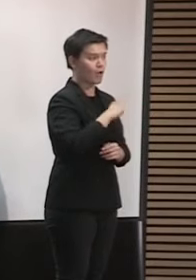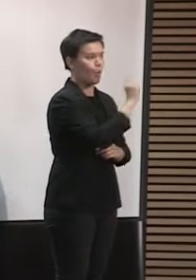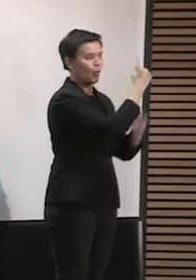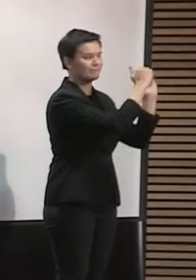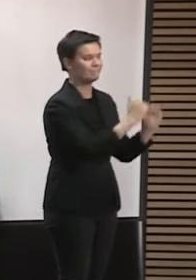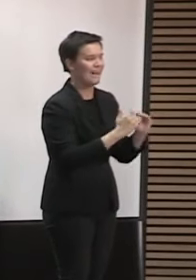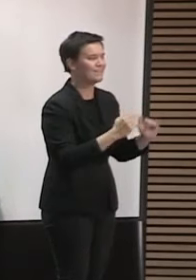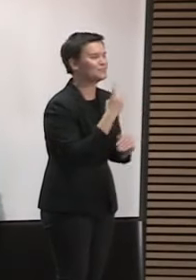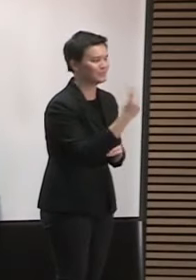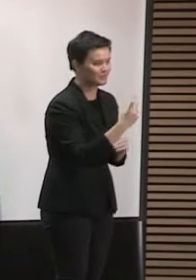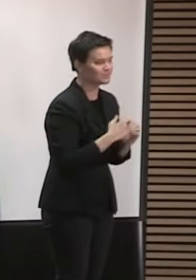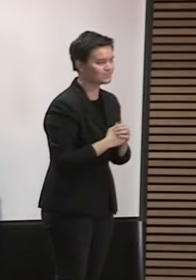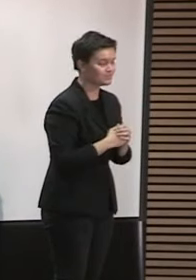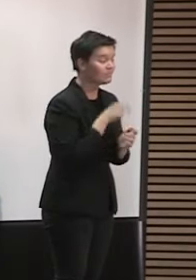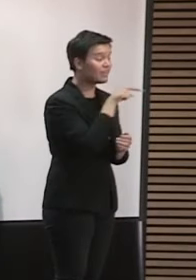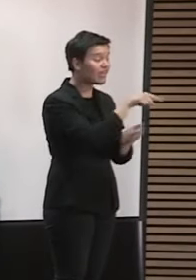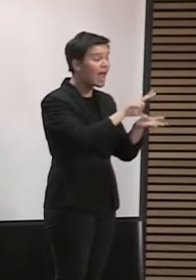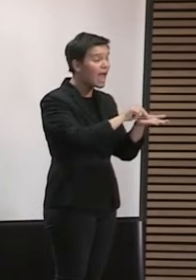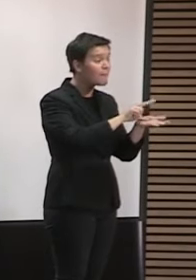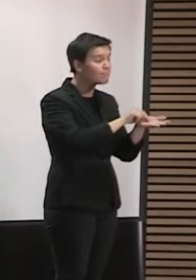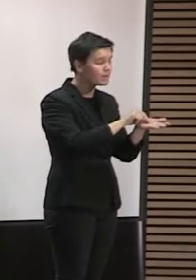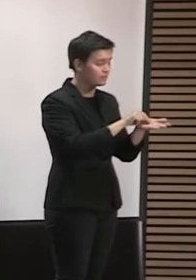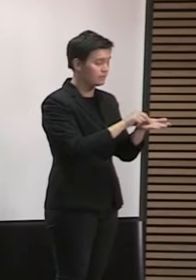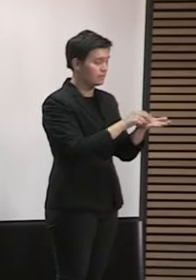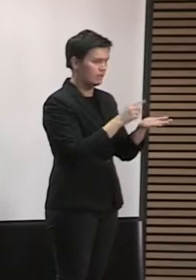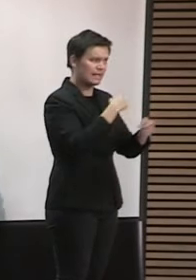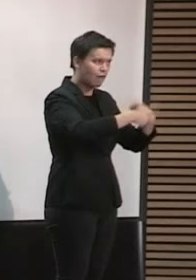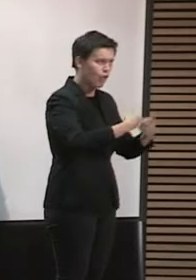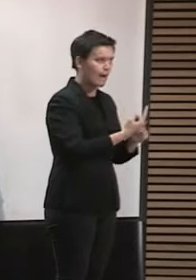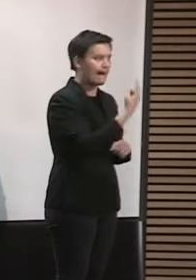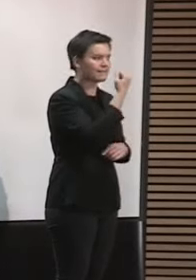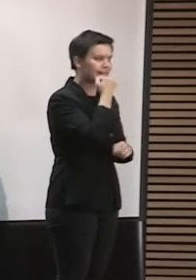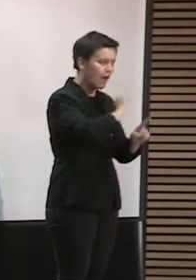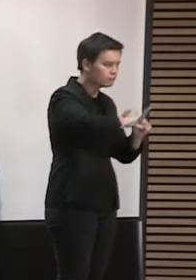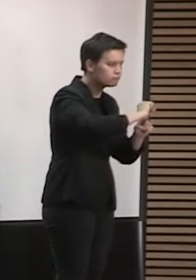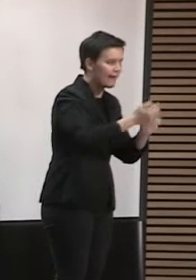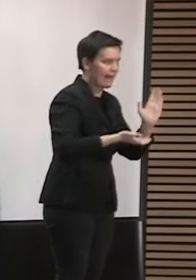adjustments might be made to